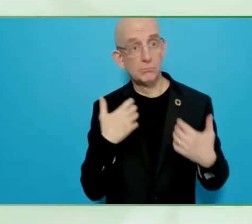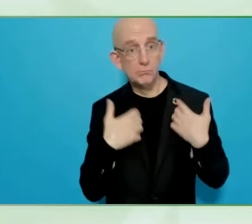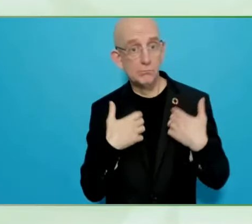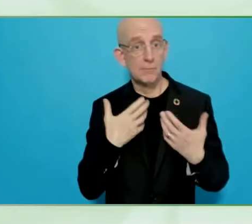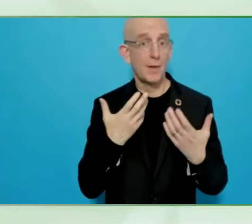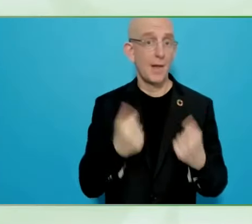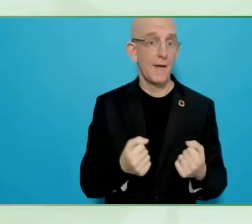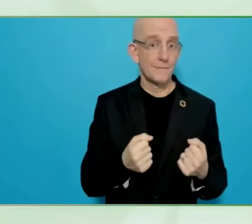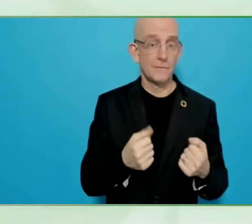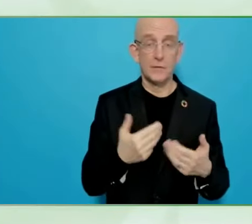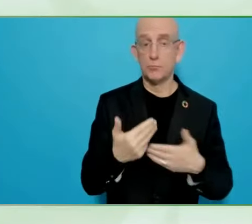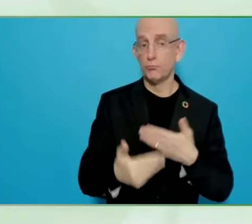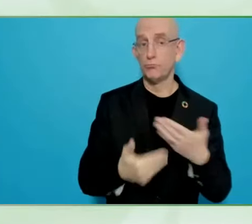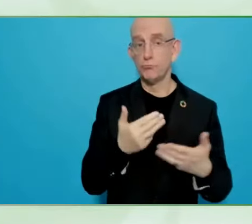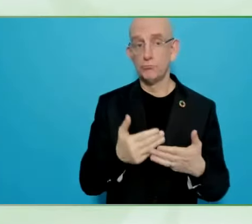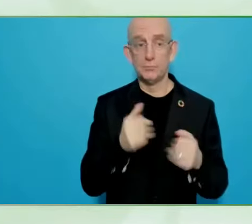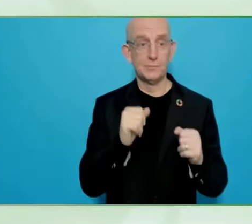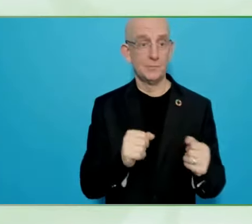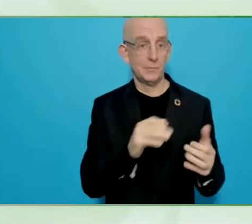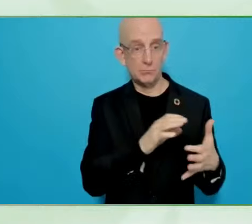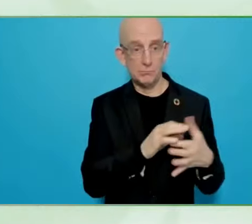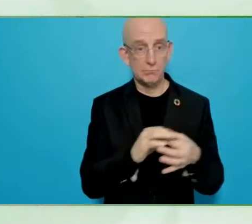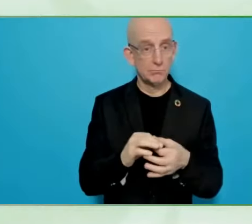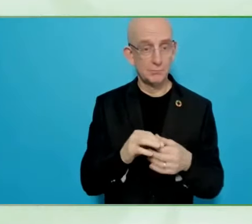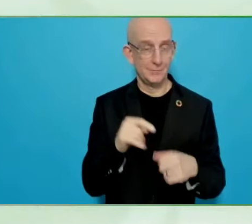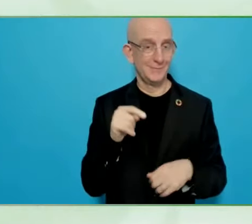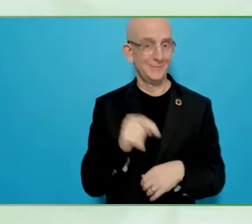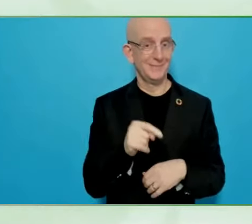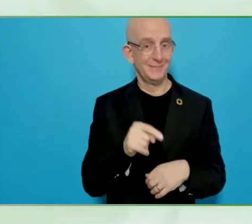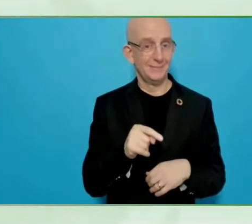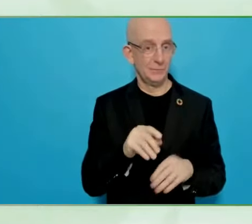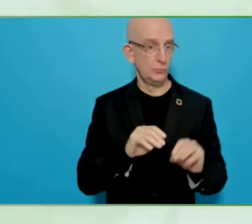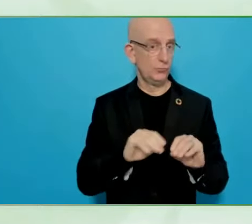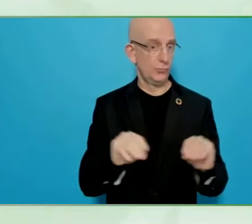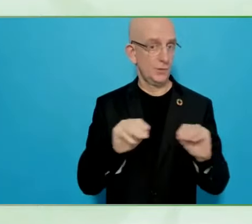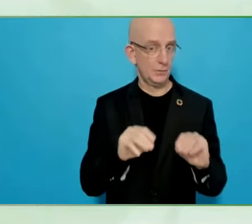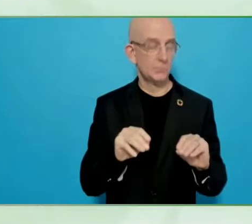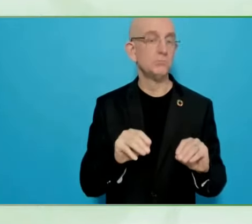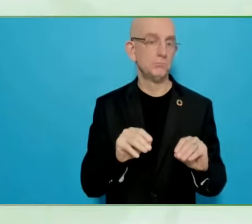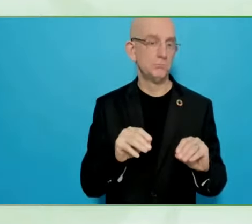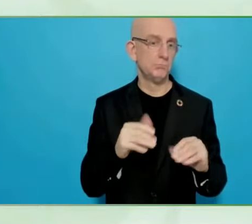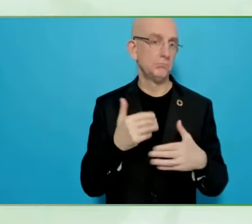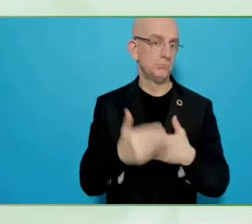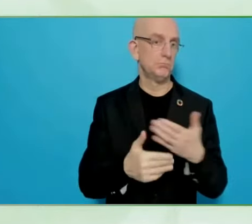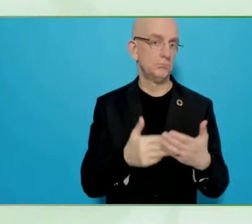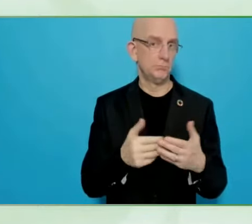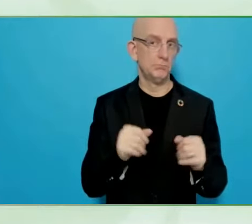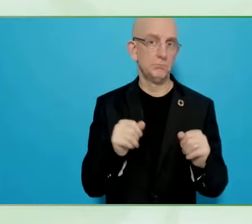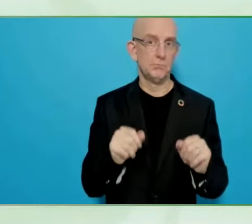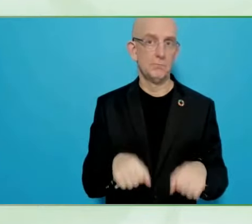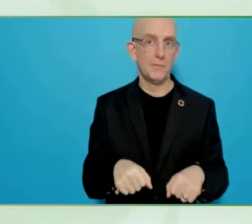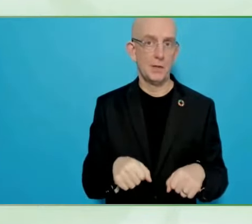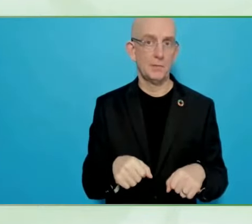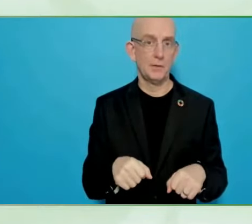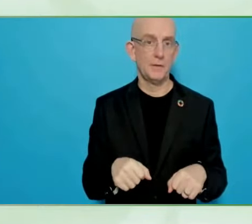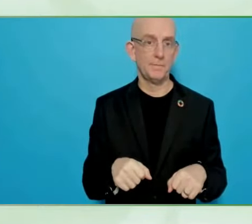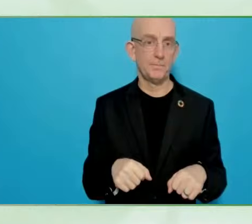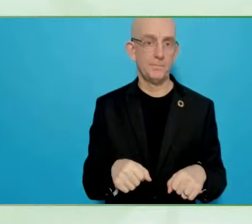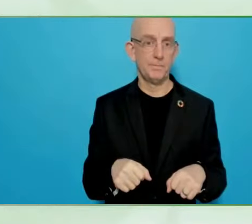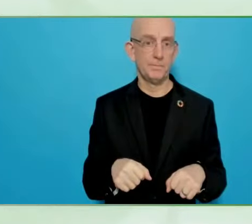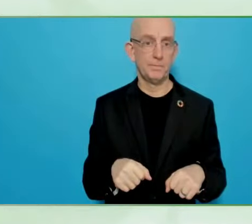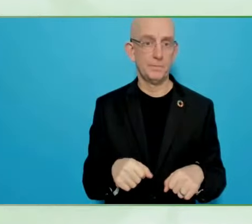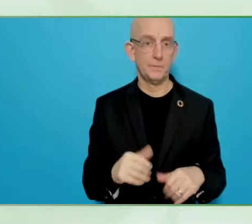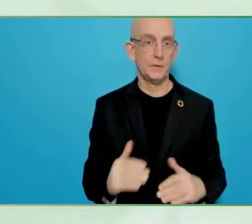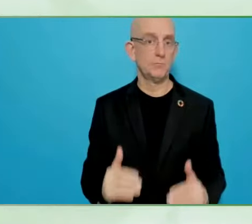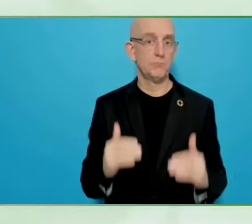elections because the accessibility about the training of the industry